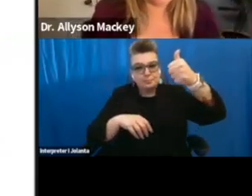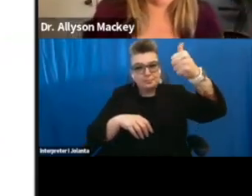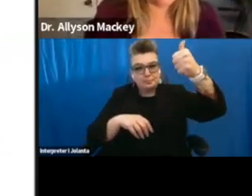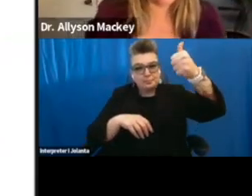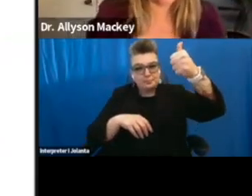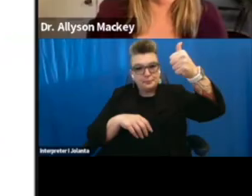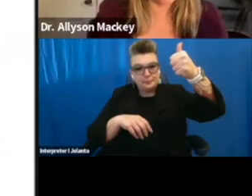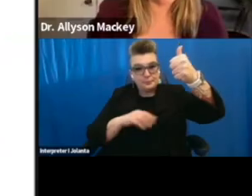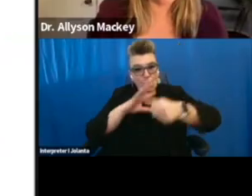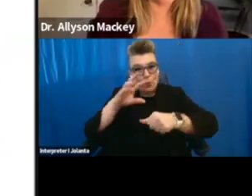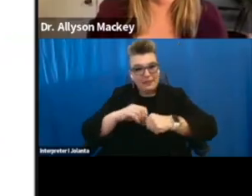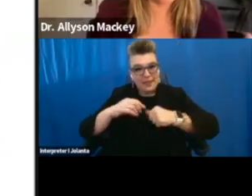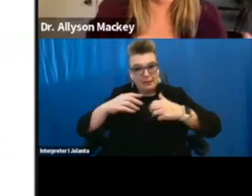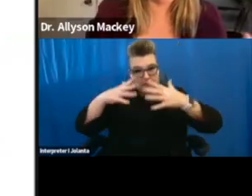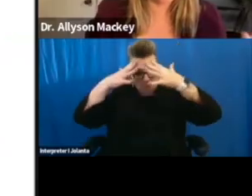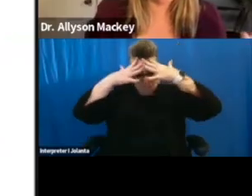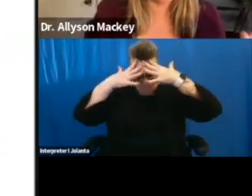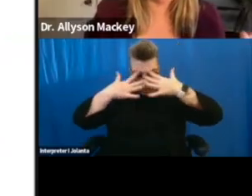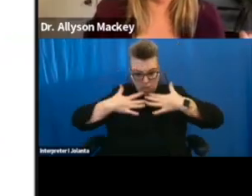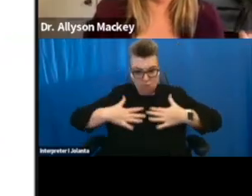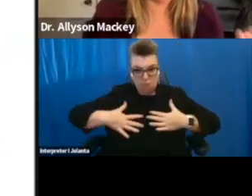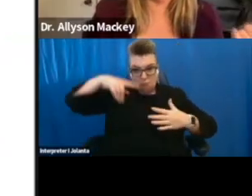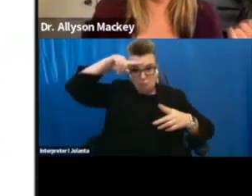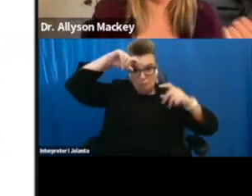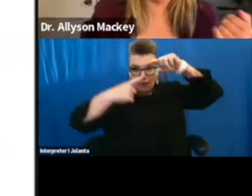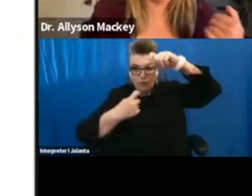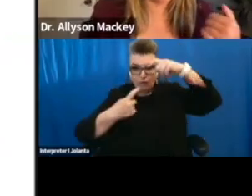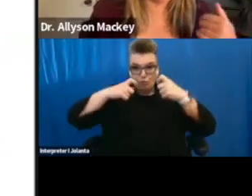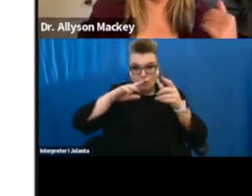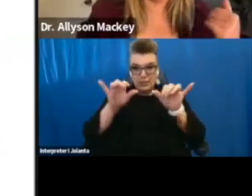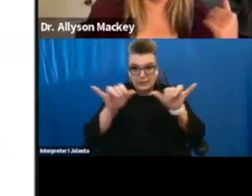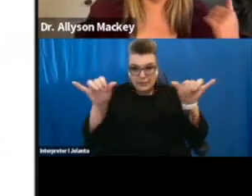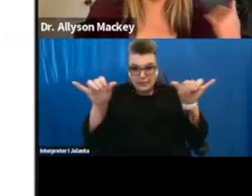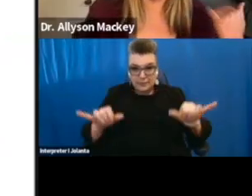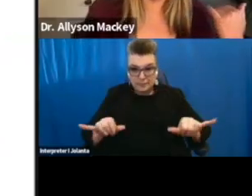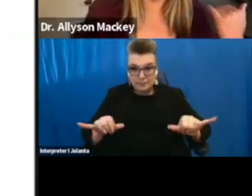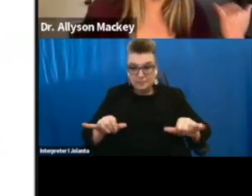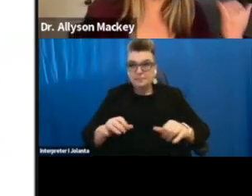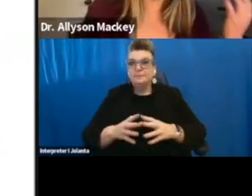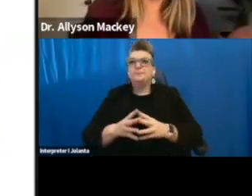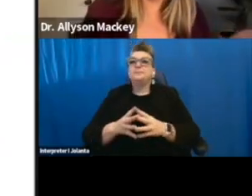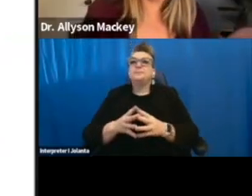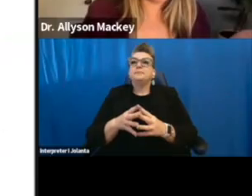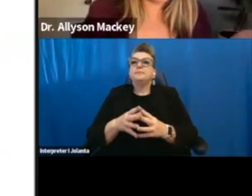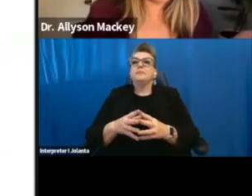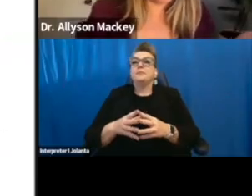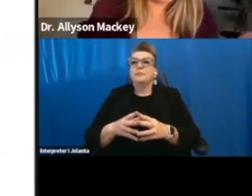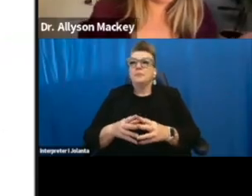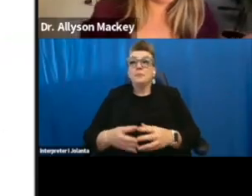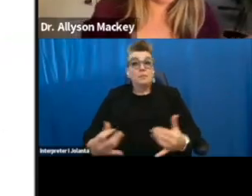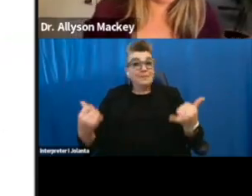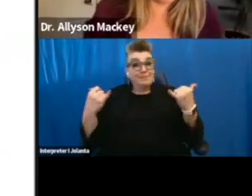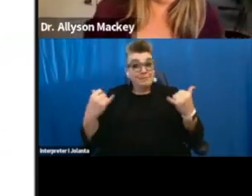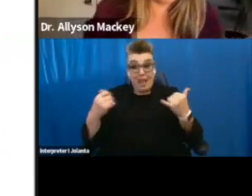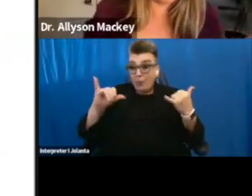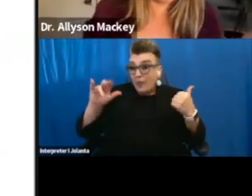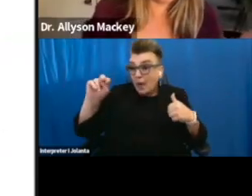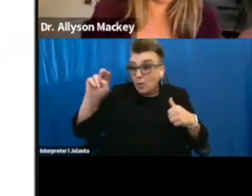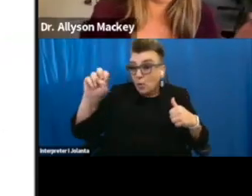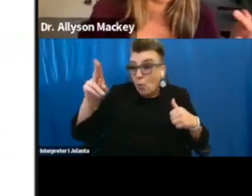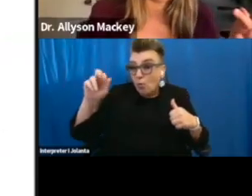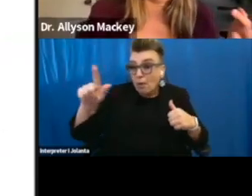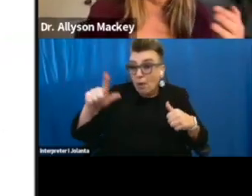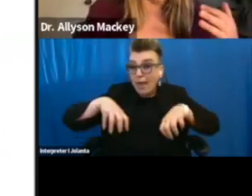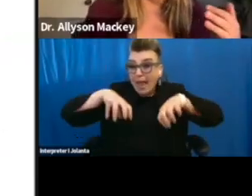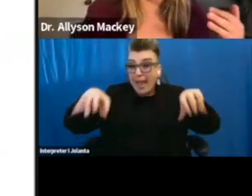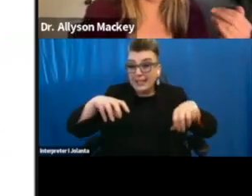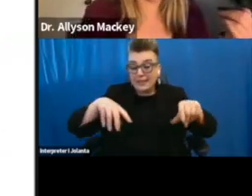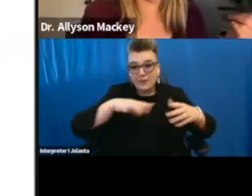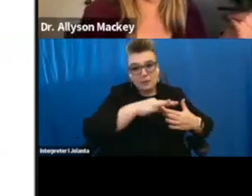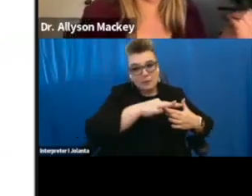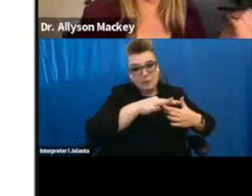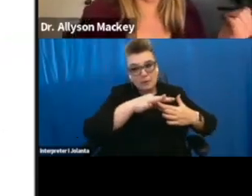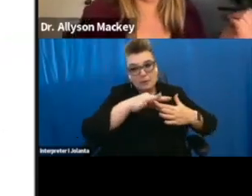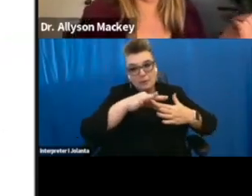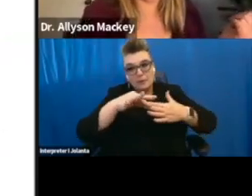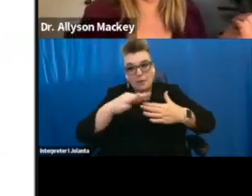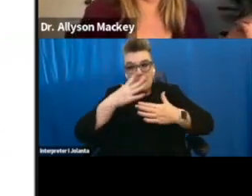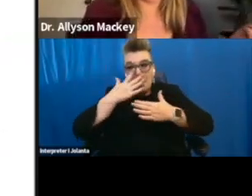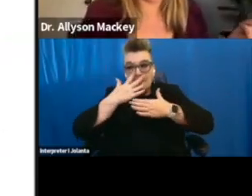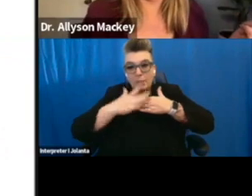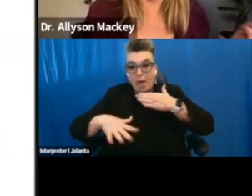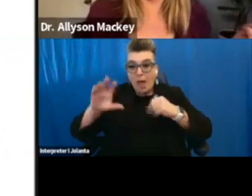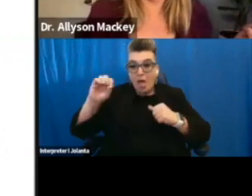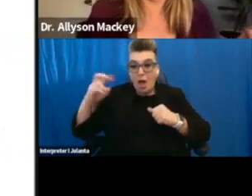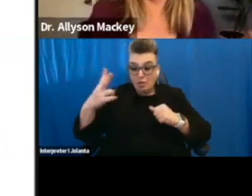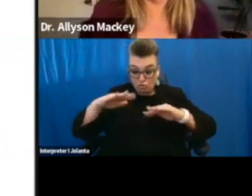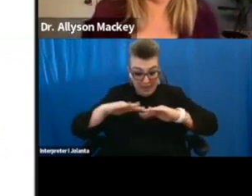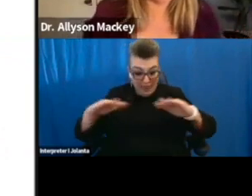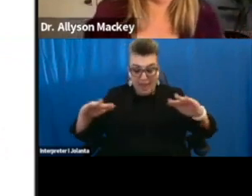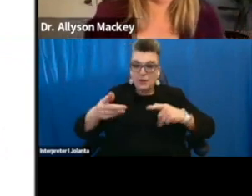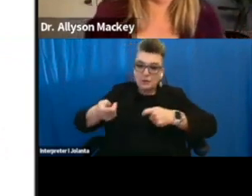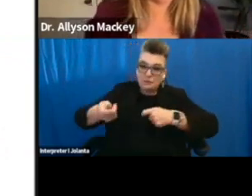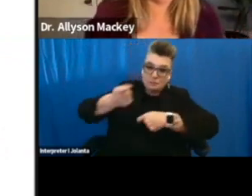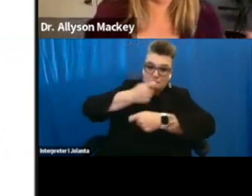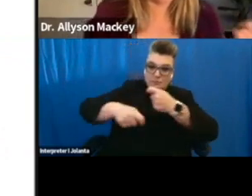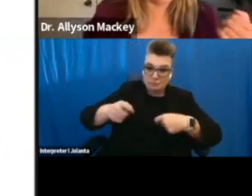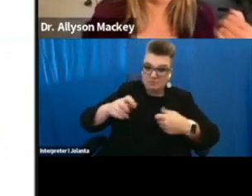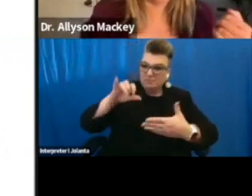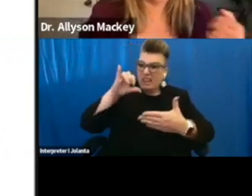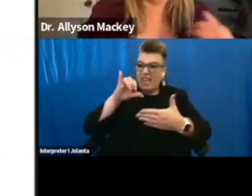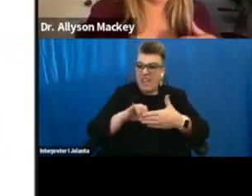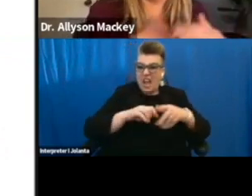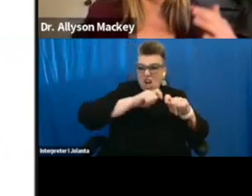system this neural activity would lead to a change in blood oxygen level dependent or bold signal